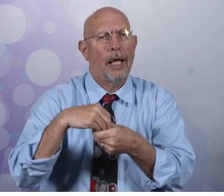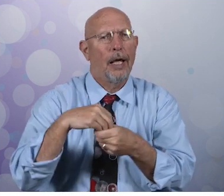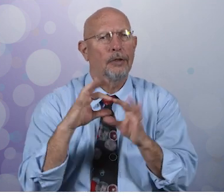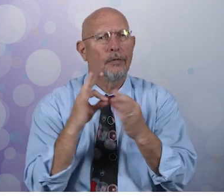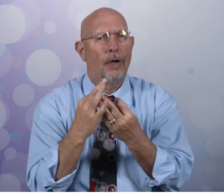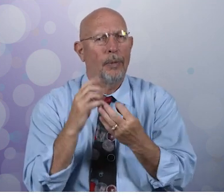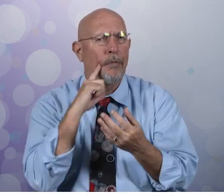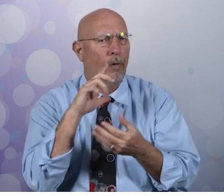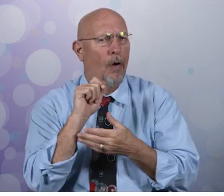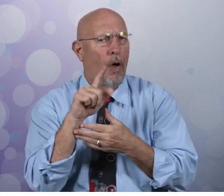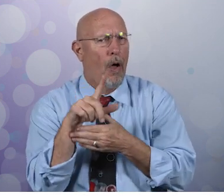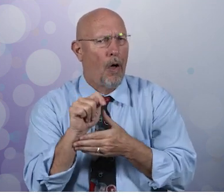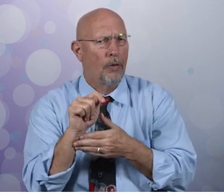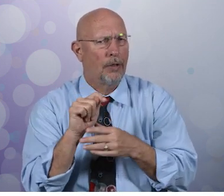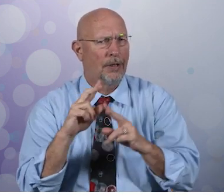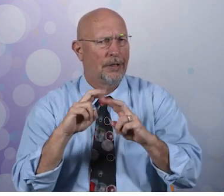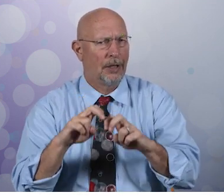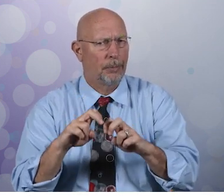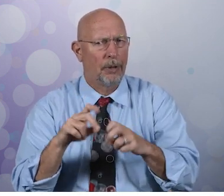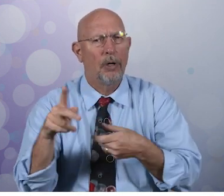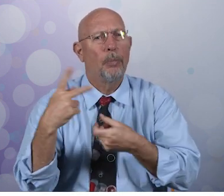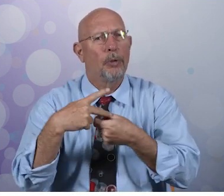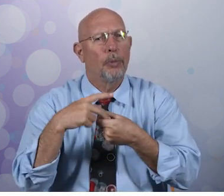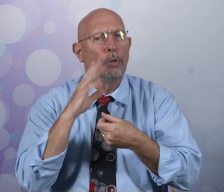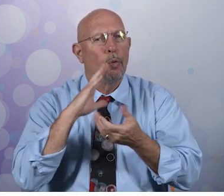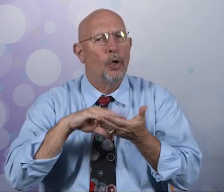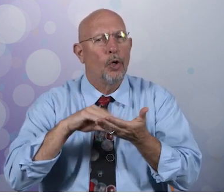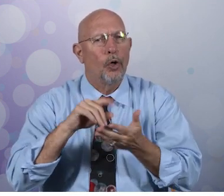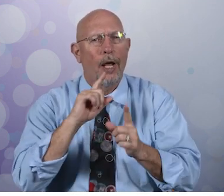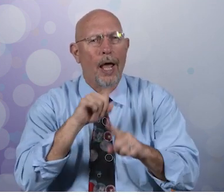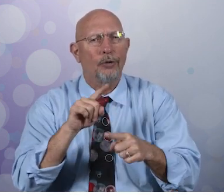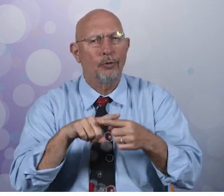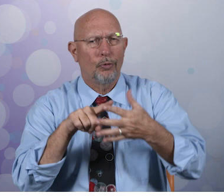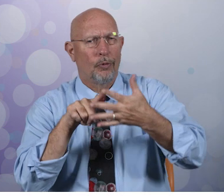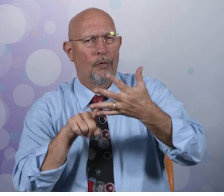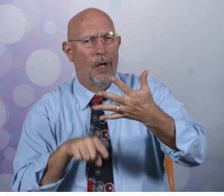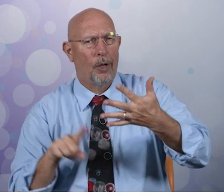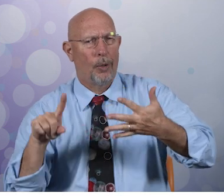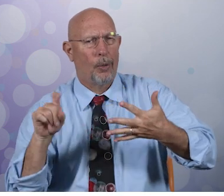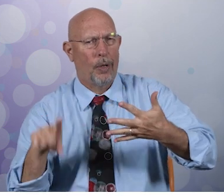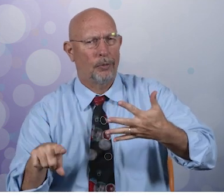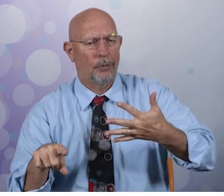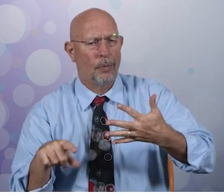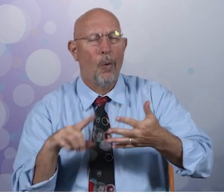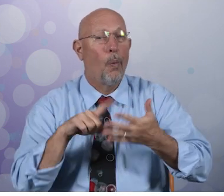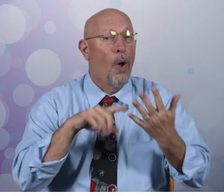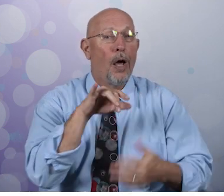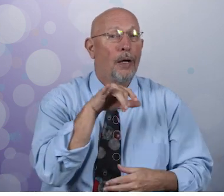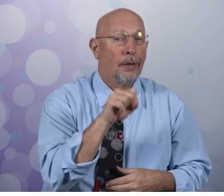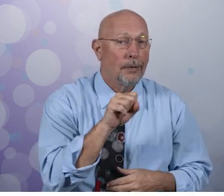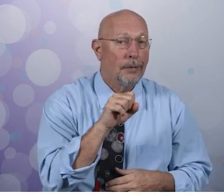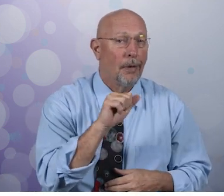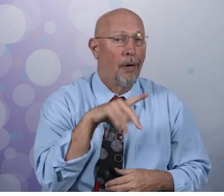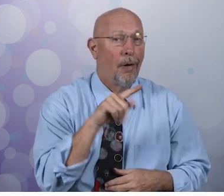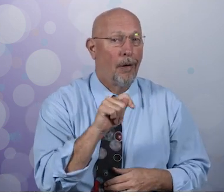Assessment, participants will learn the answers to the following questions. What is an alternate assessment for students